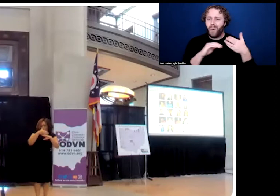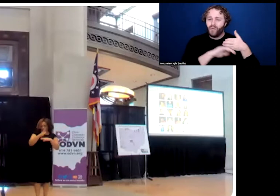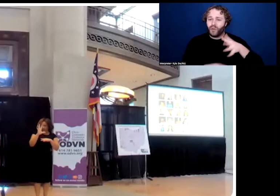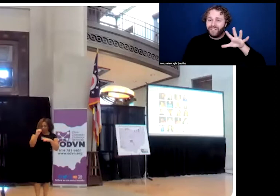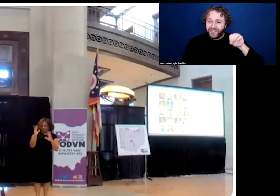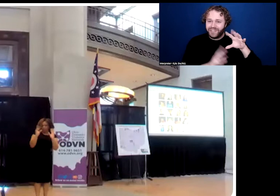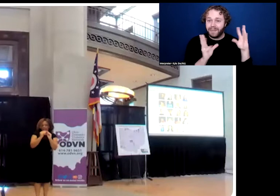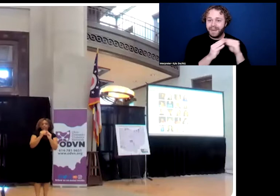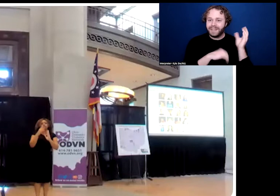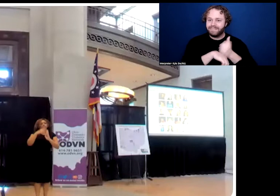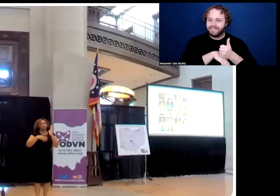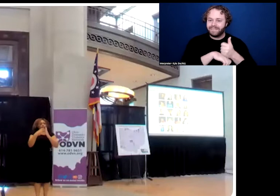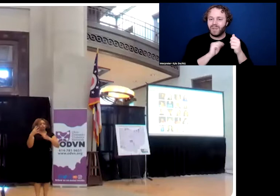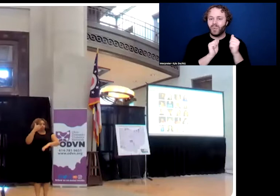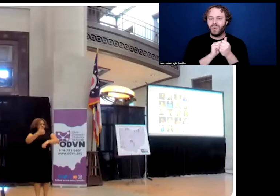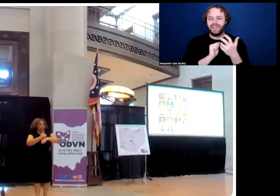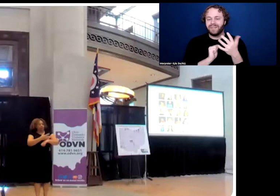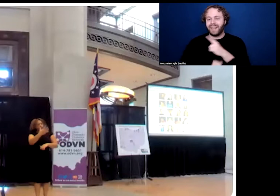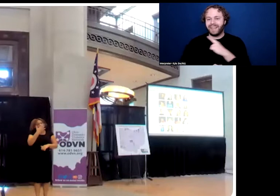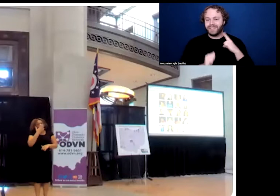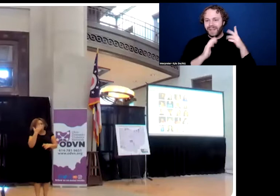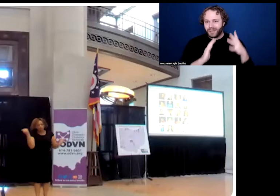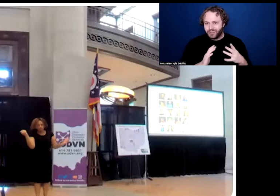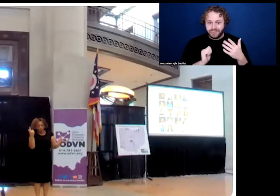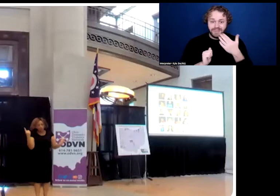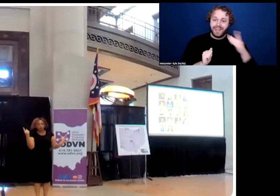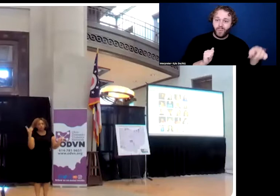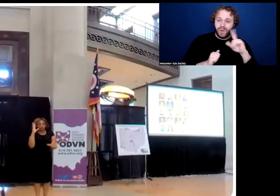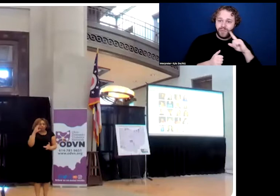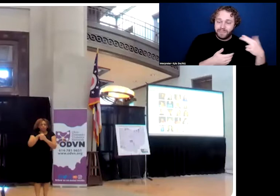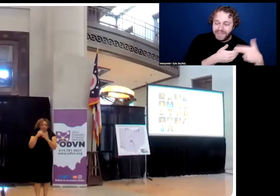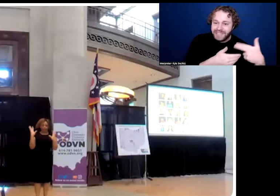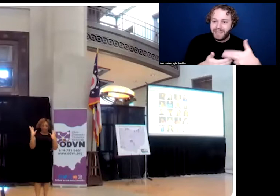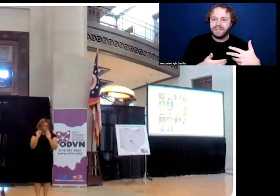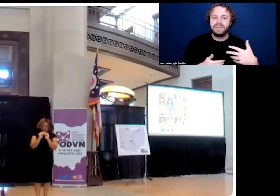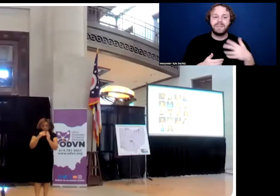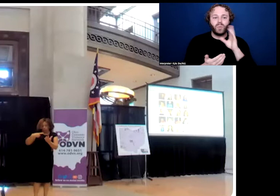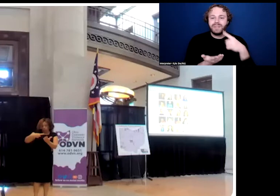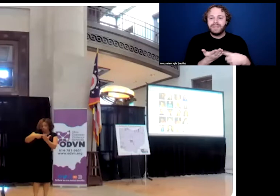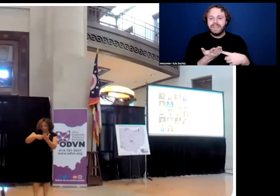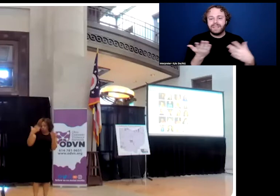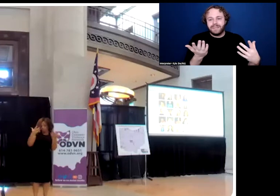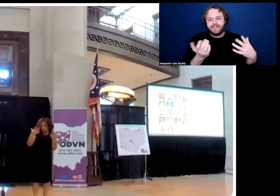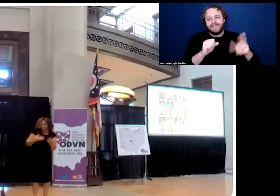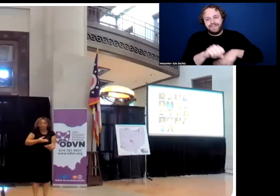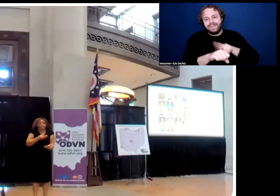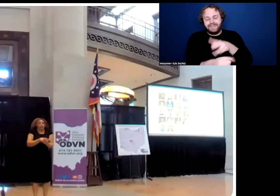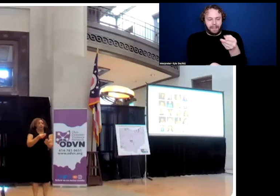Thank you to all of you who are participating. We’ll be talking about—you guessed it—money, funding.